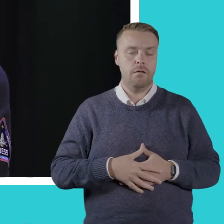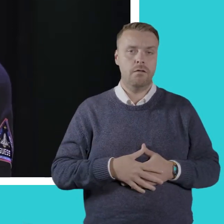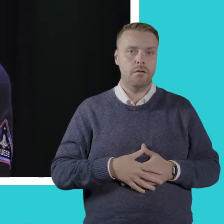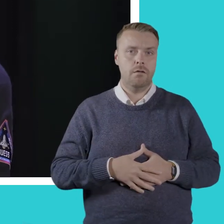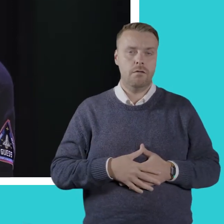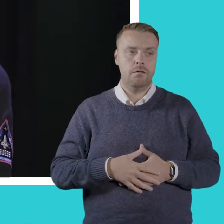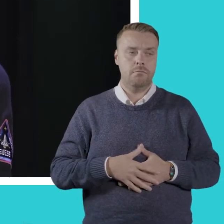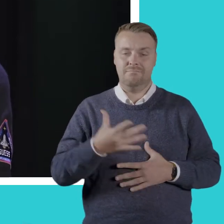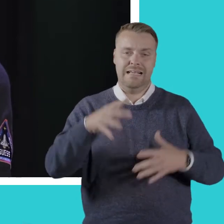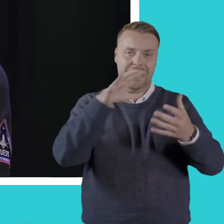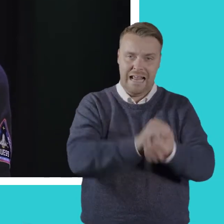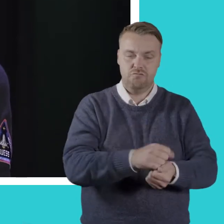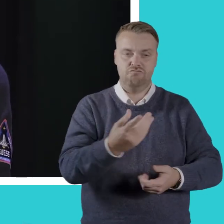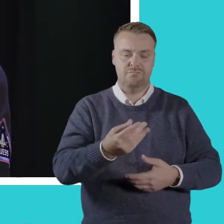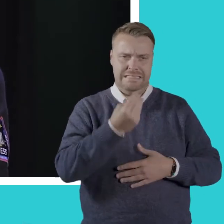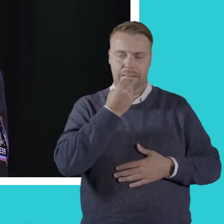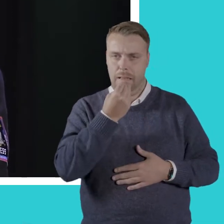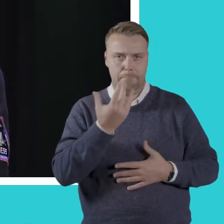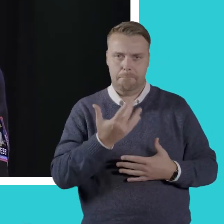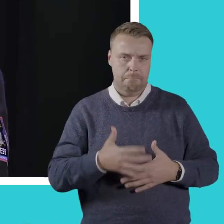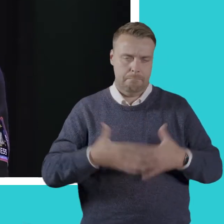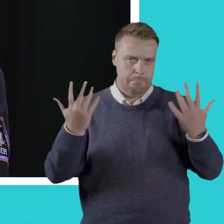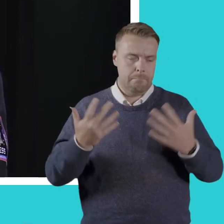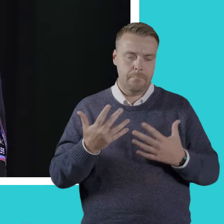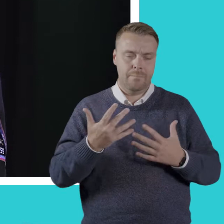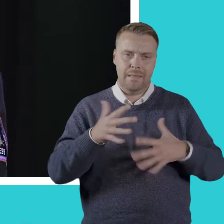they catch them beat them all that kind of stuff like that right. And similar things happen not